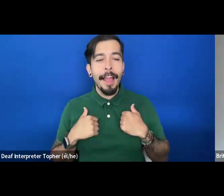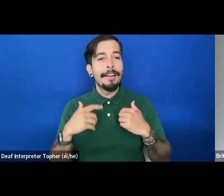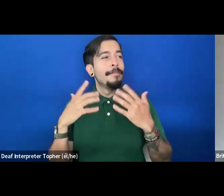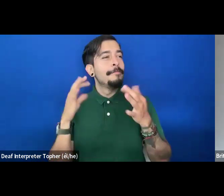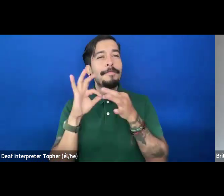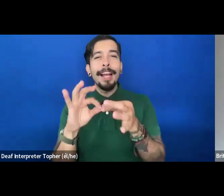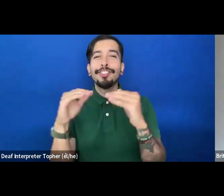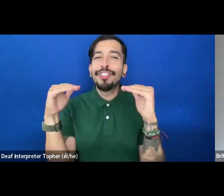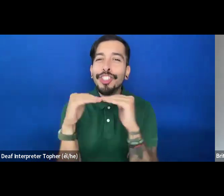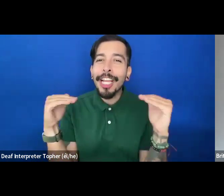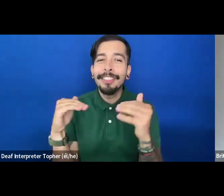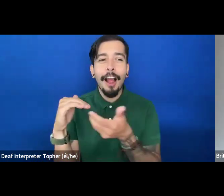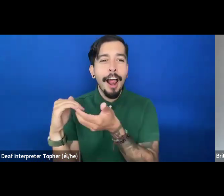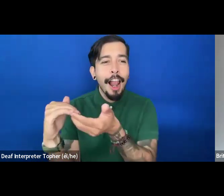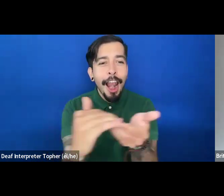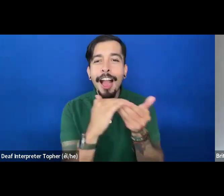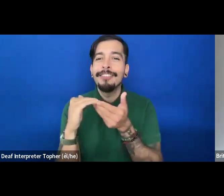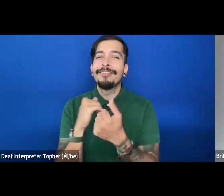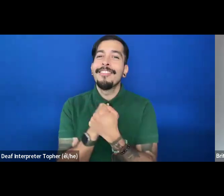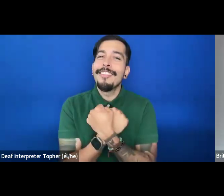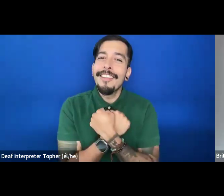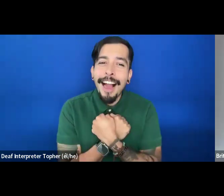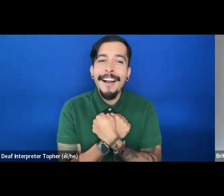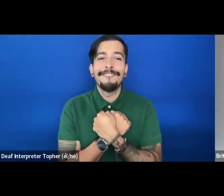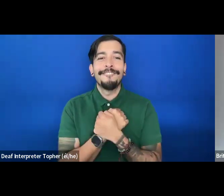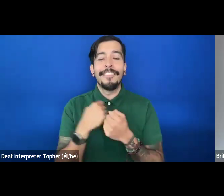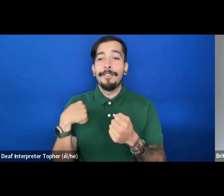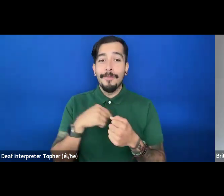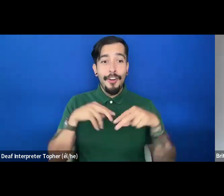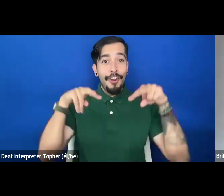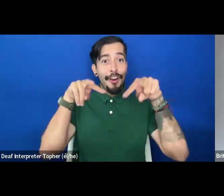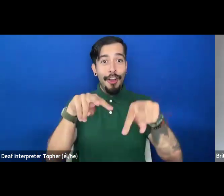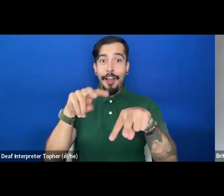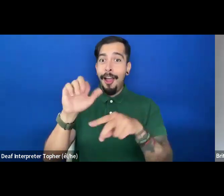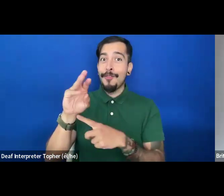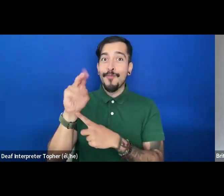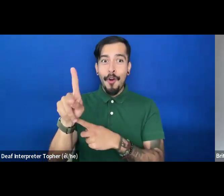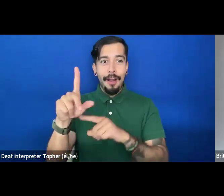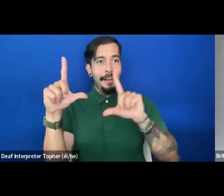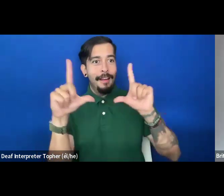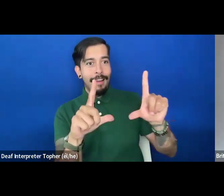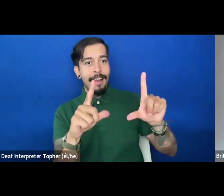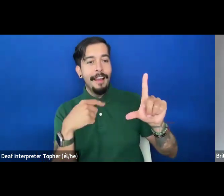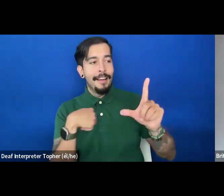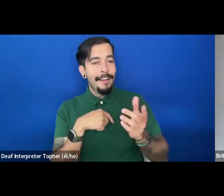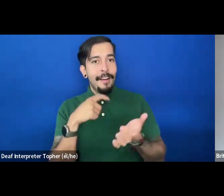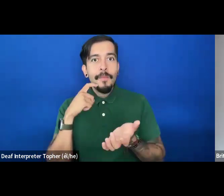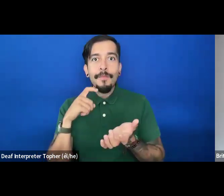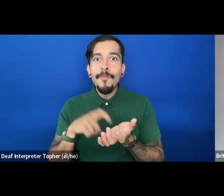And when we look at care work through this lens, when we recognize that this work is the foundation of every other system in our society,